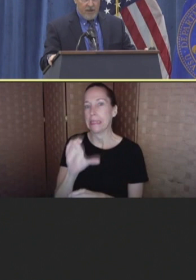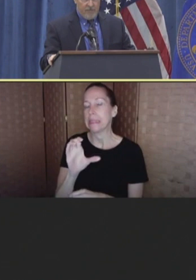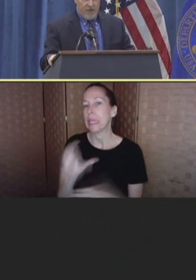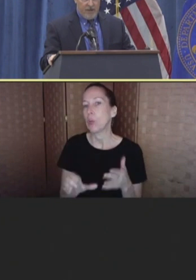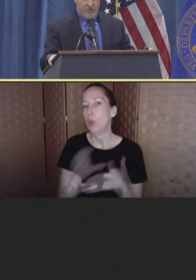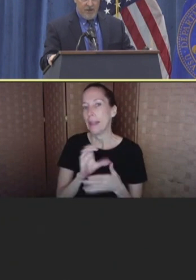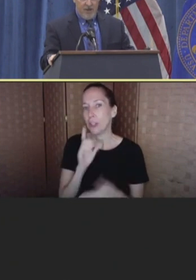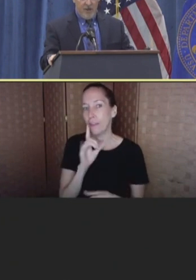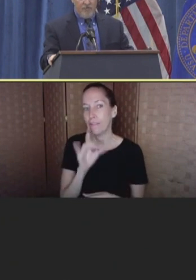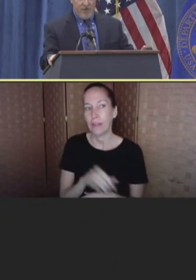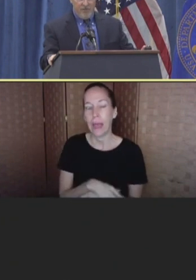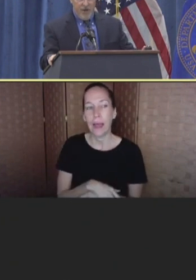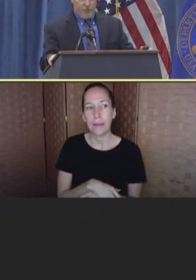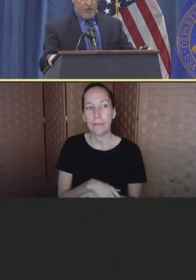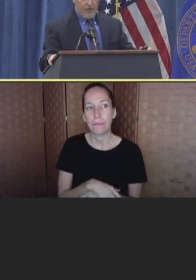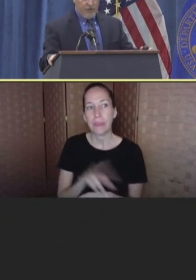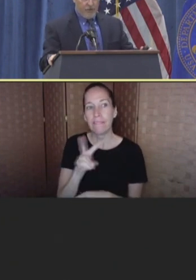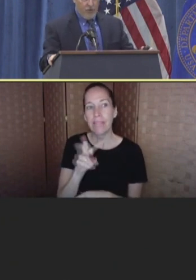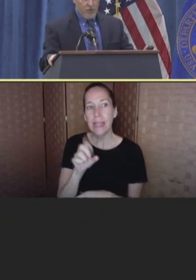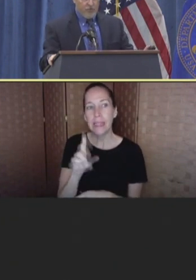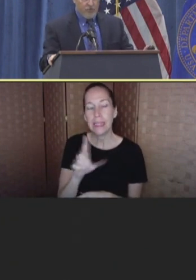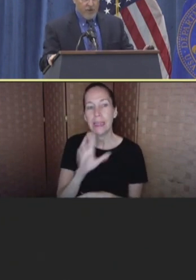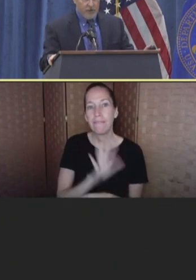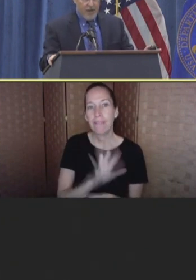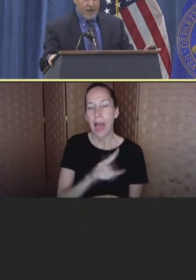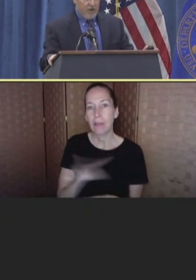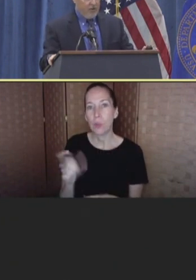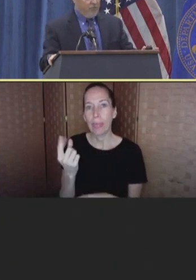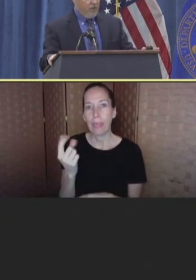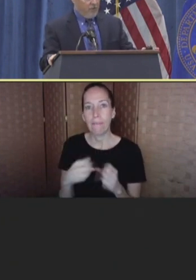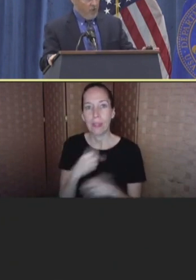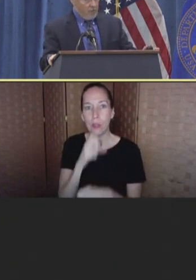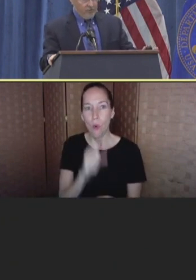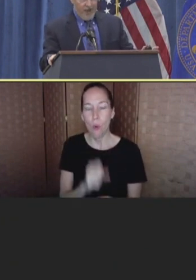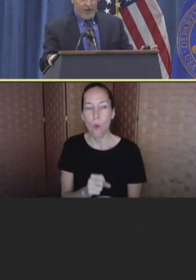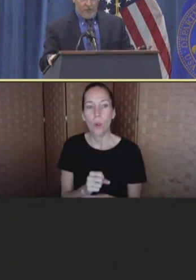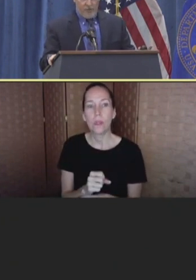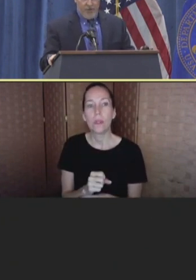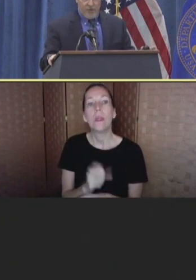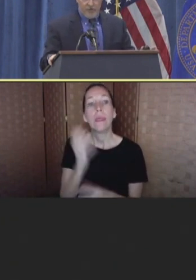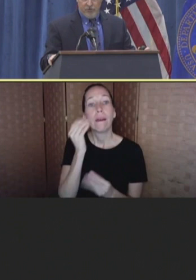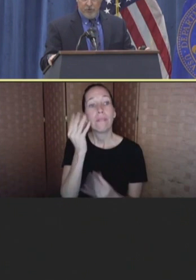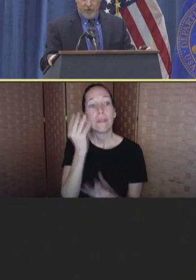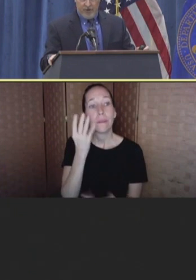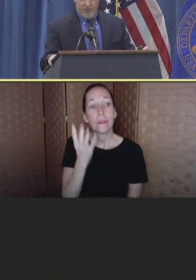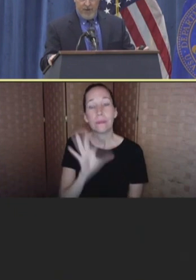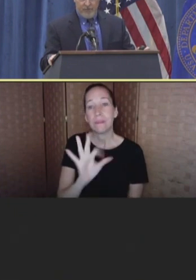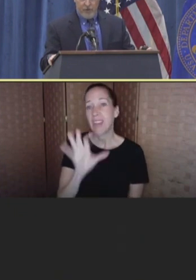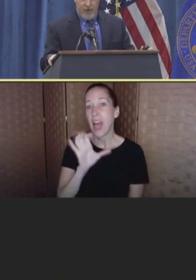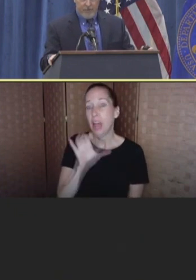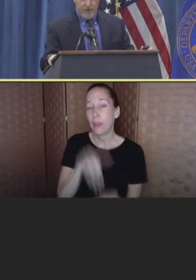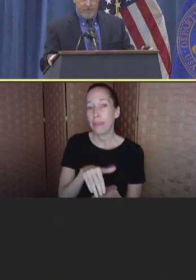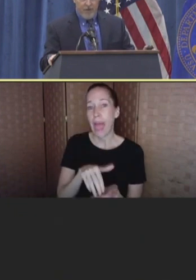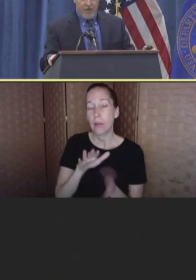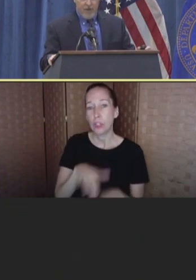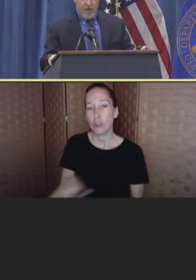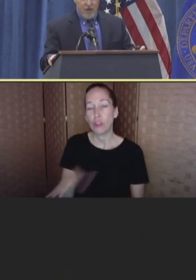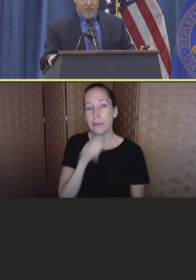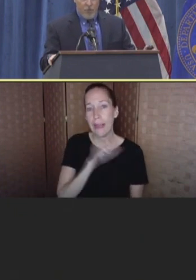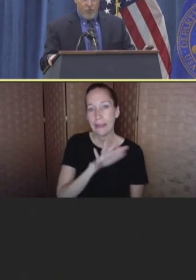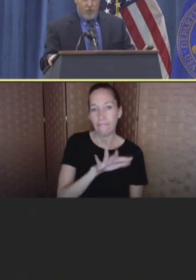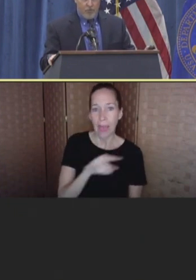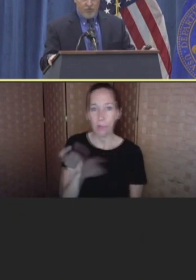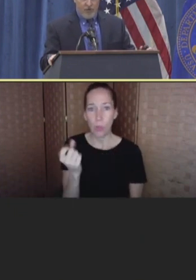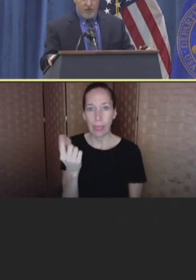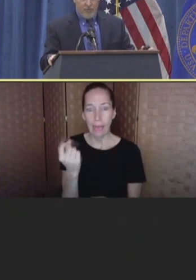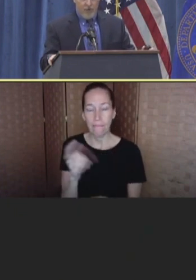In VSD in 5 to 11-year-olds data of almost 900,000 children age 5 to 11, 41 percent completed